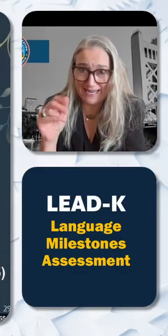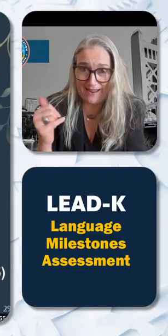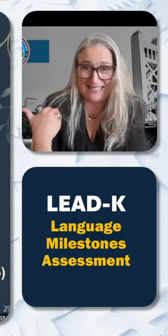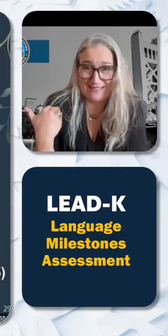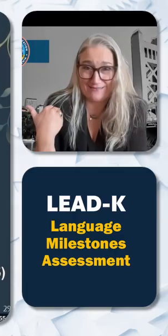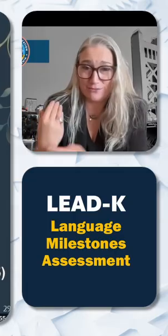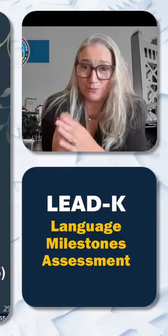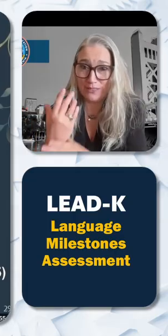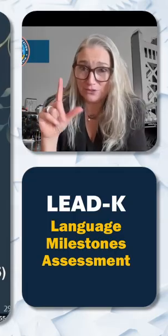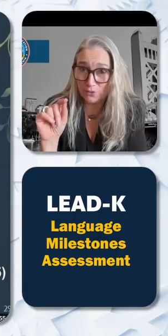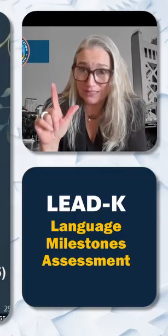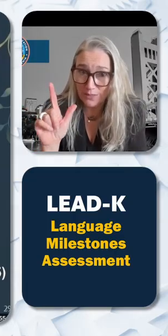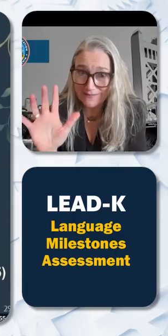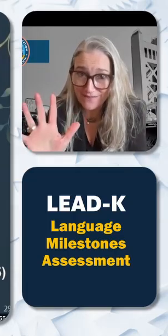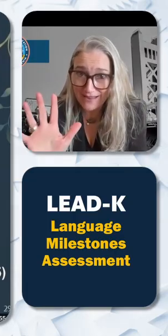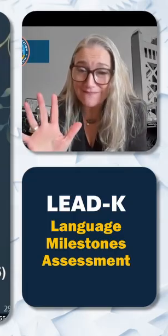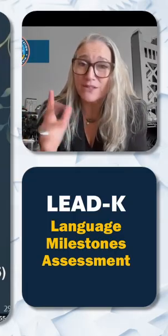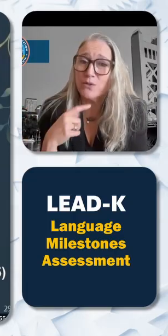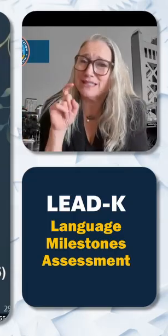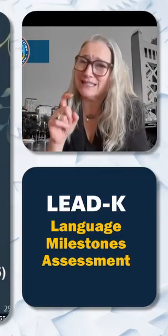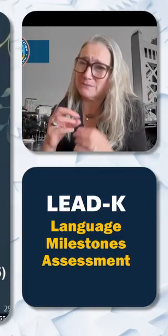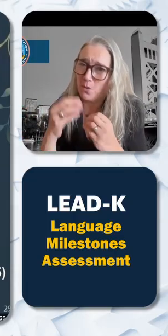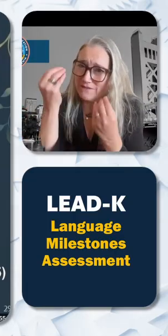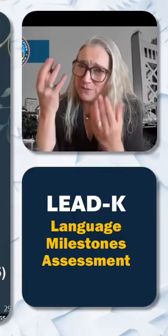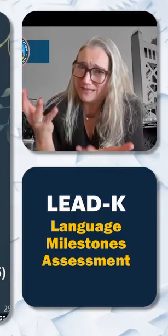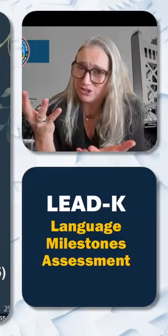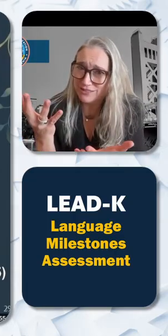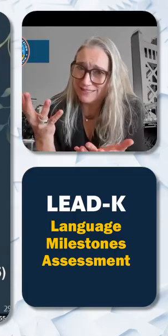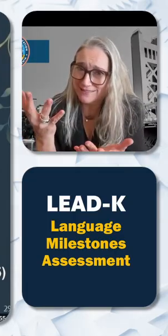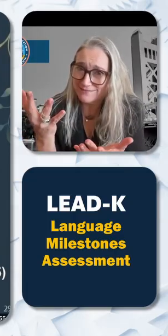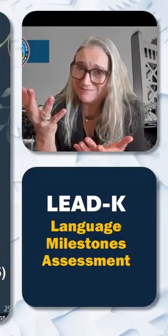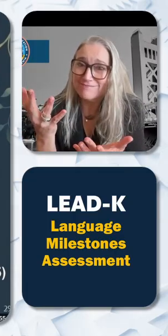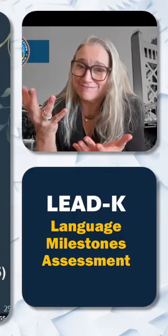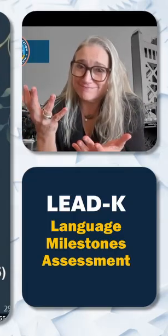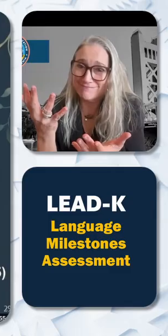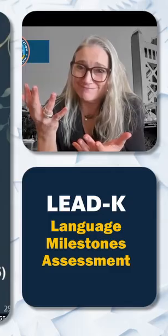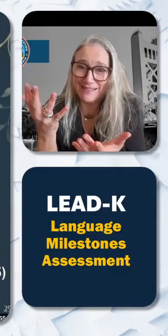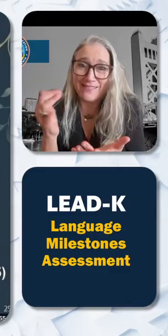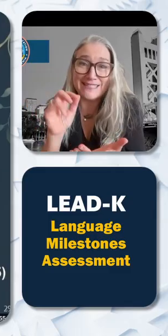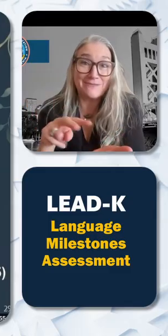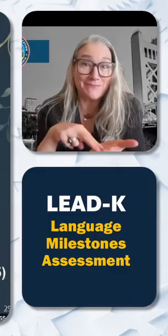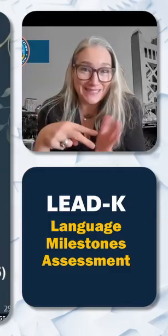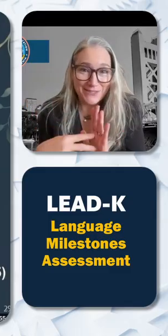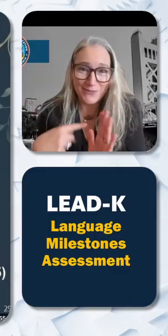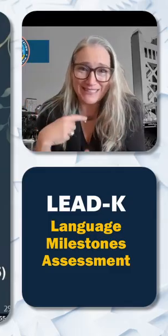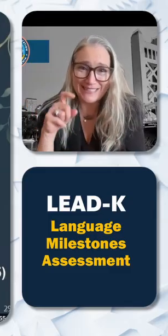This is results from the DRDP of Spring of 2025. We need more information. We need to understand